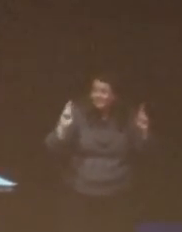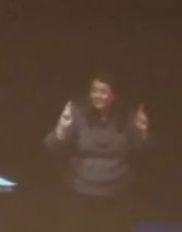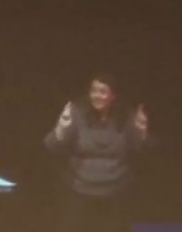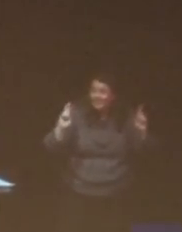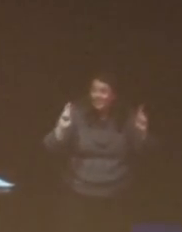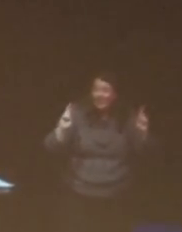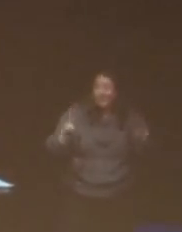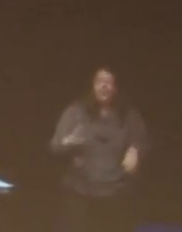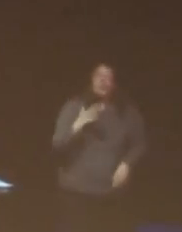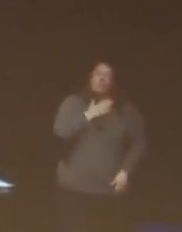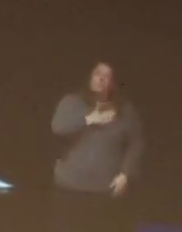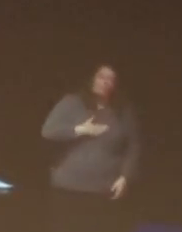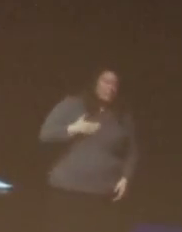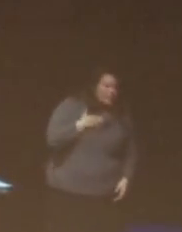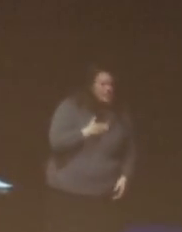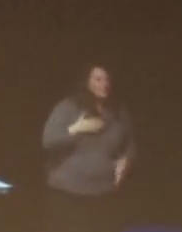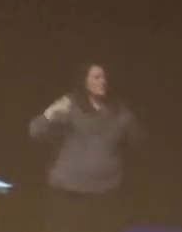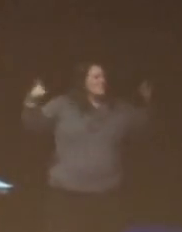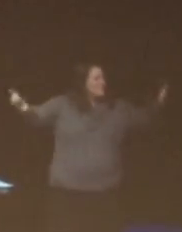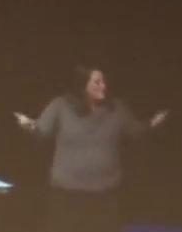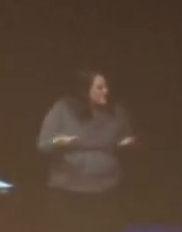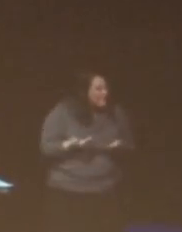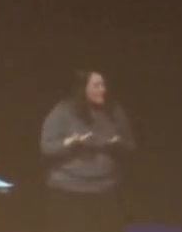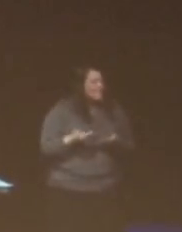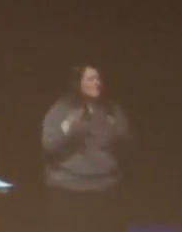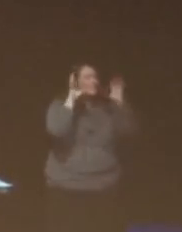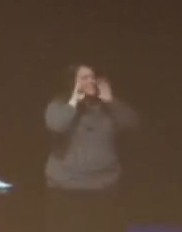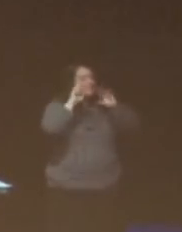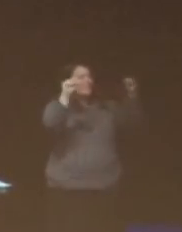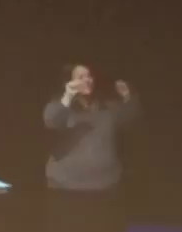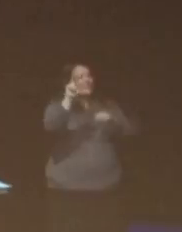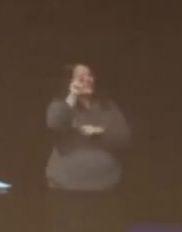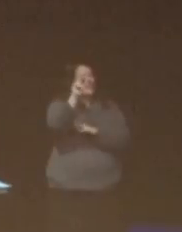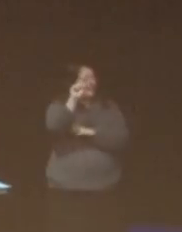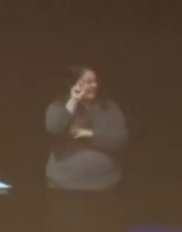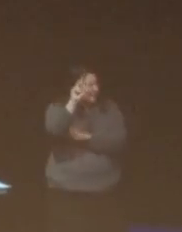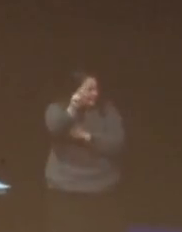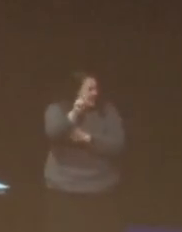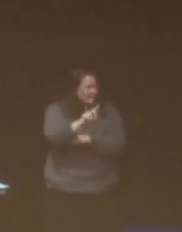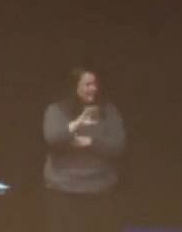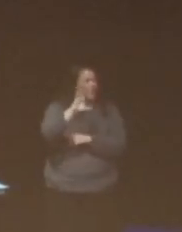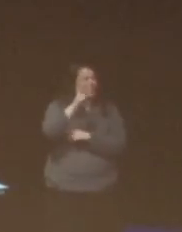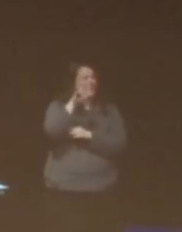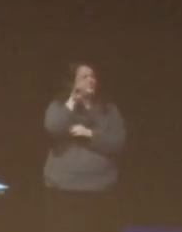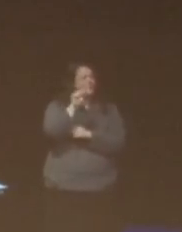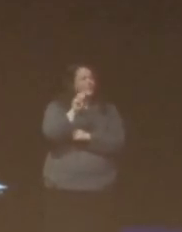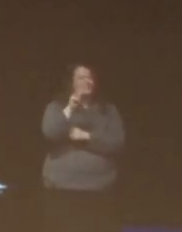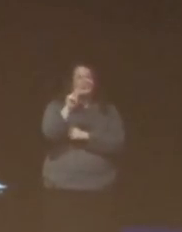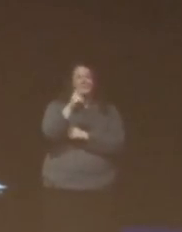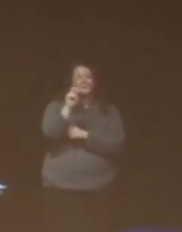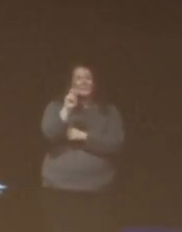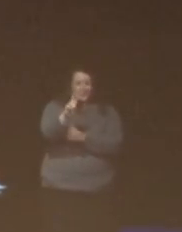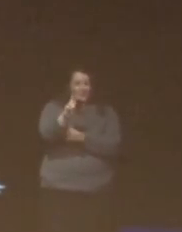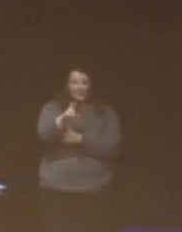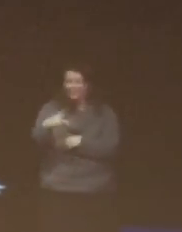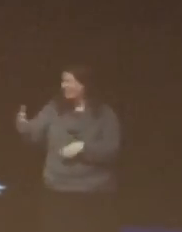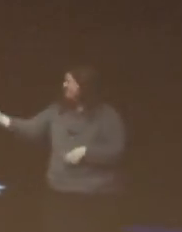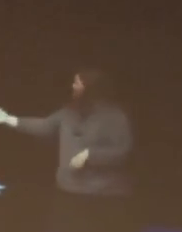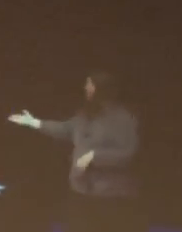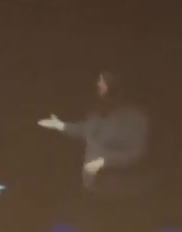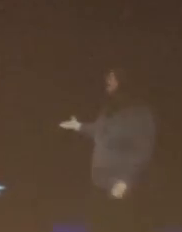ready? Please help me welcome President of National Association of the Deaf, Chris